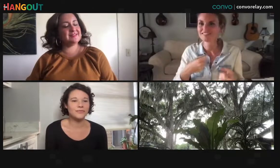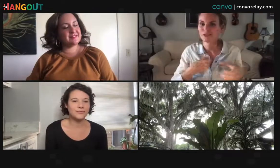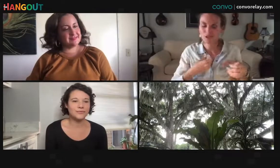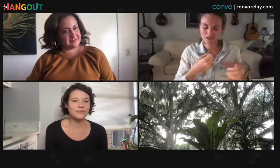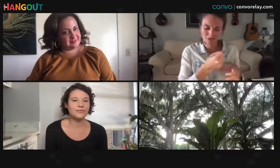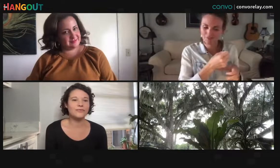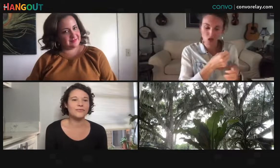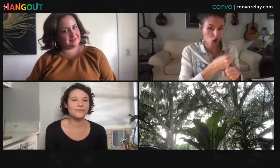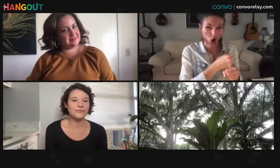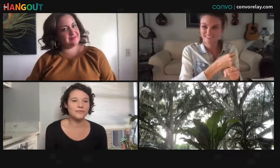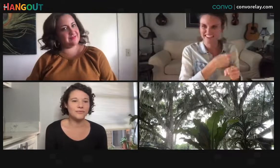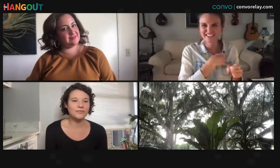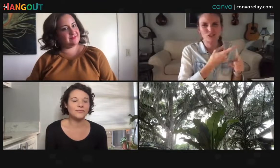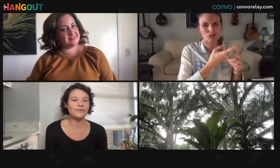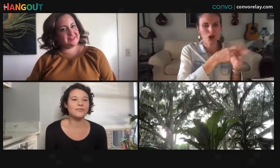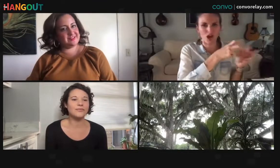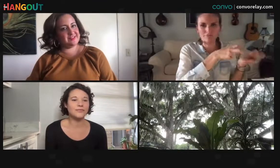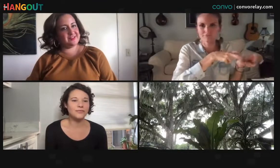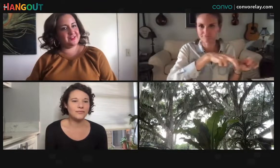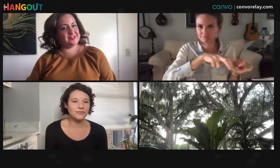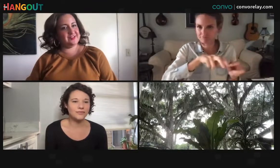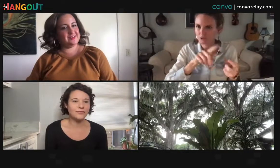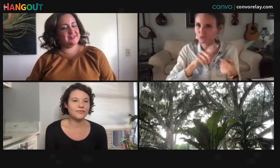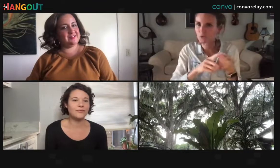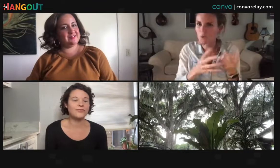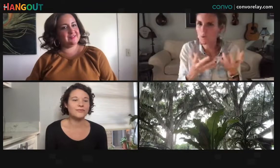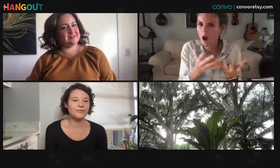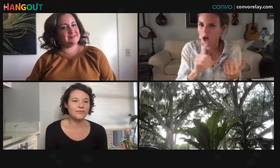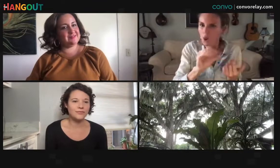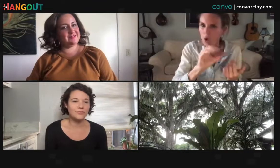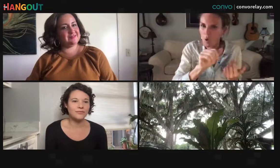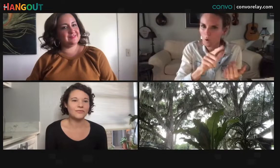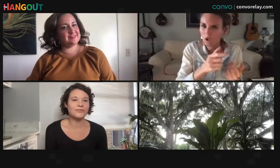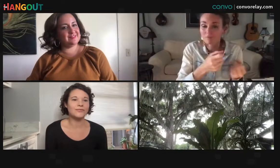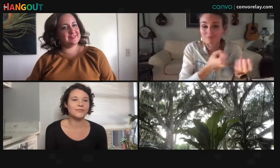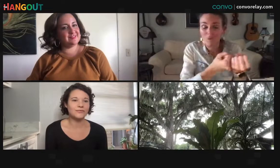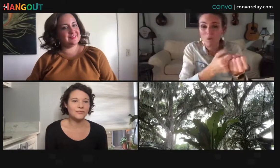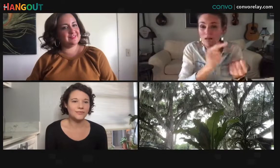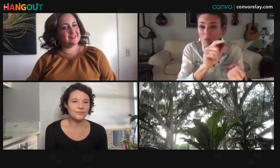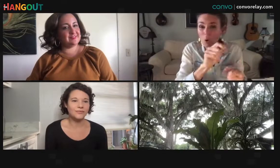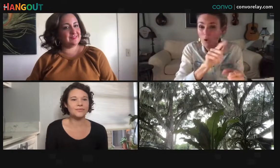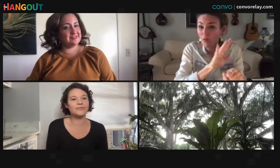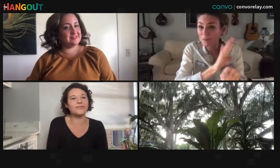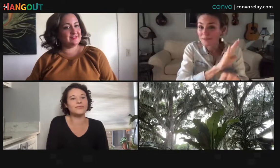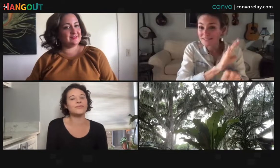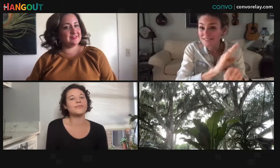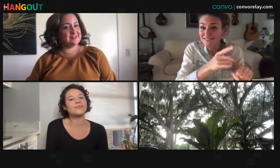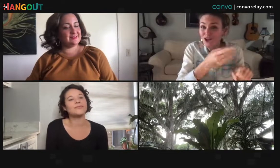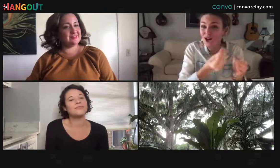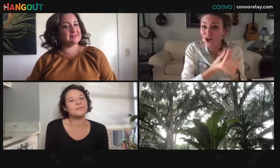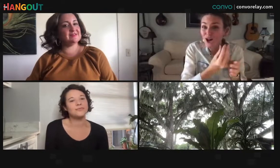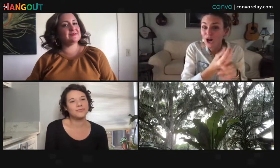morning time for my self-care and my mental healing i was drinking coffee for a period there and i've transitioned